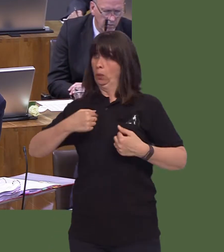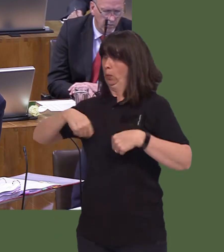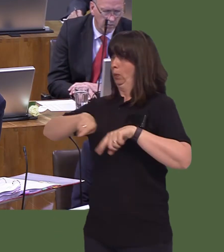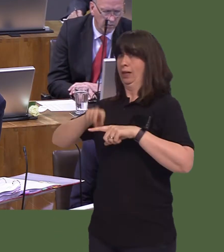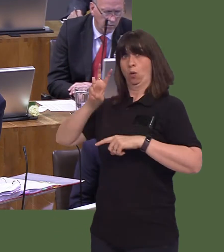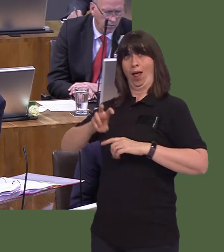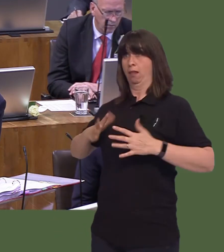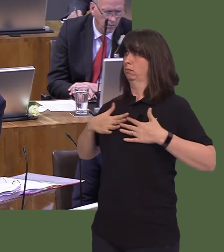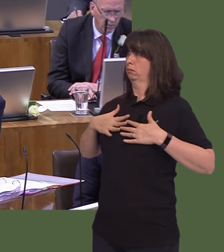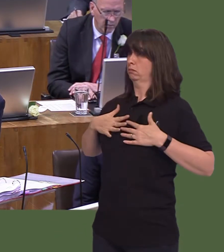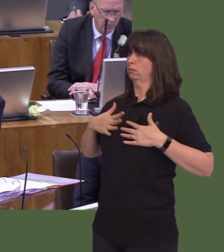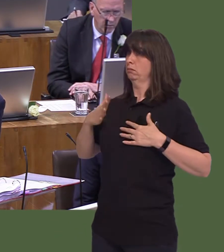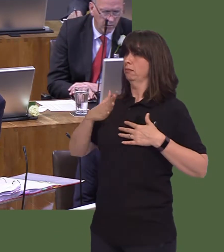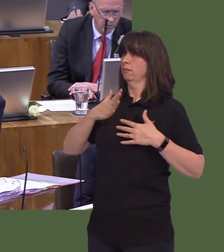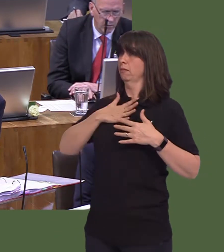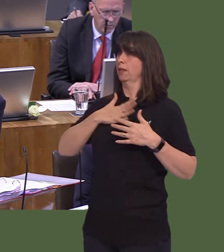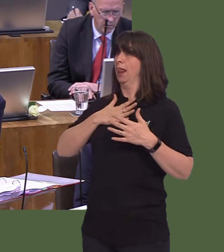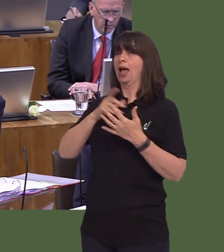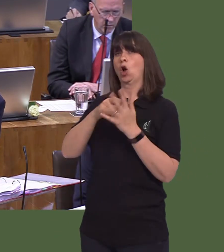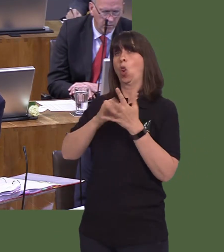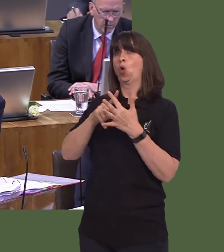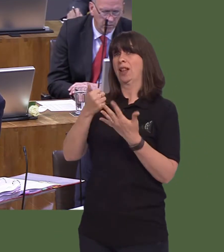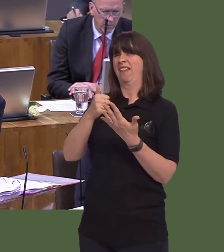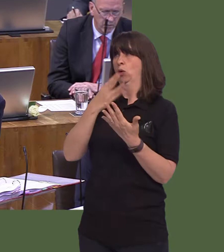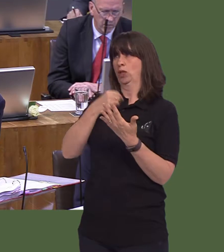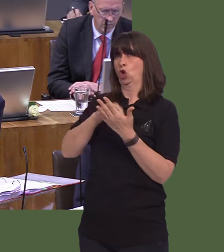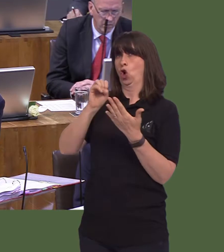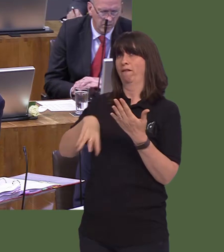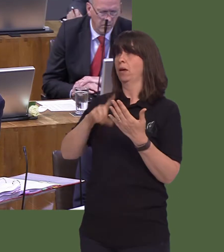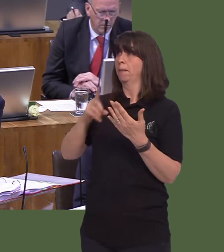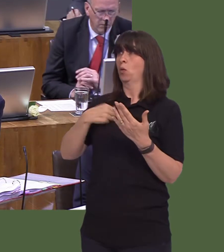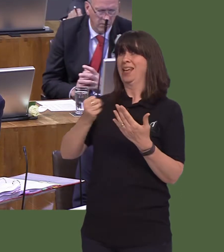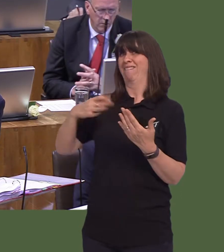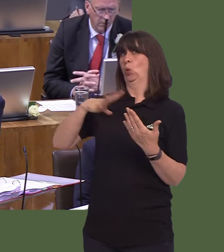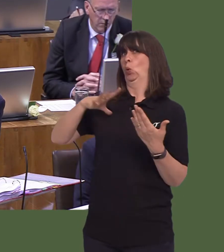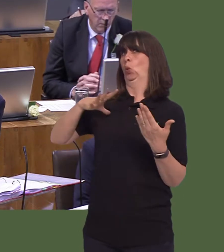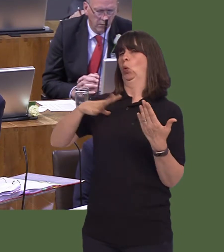11 completely, we are in a position where safeguards, sufficient safeguards, have been put into clause 11.